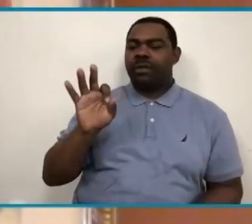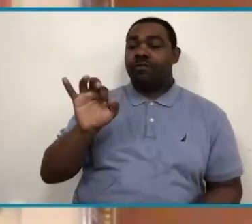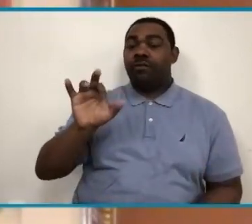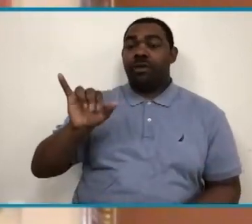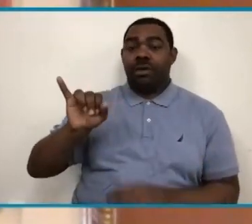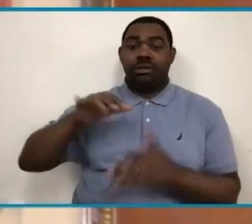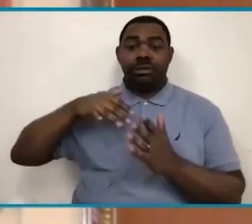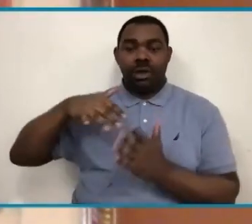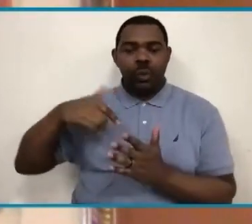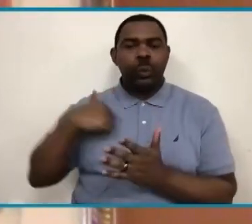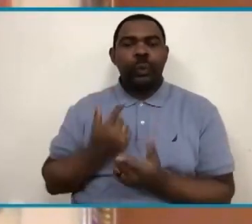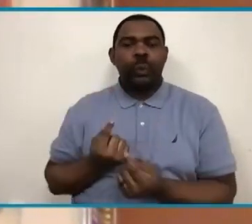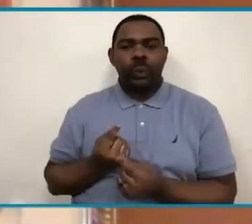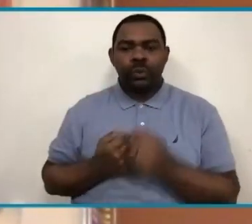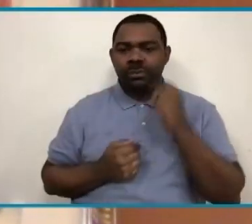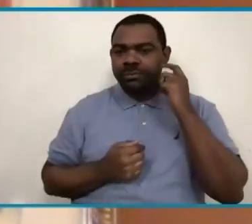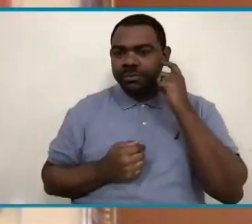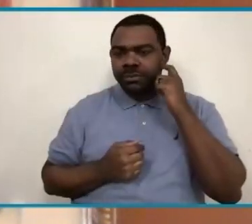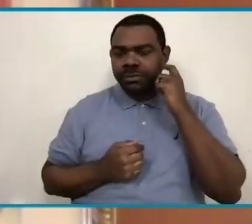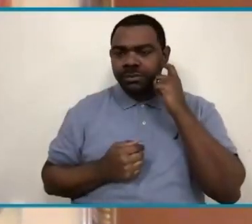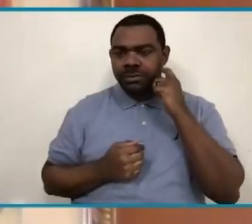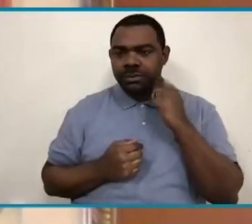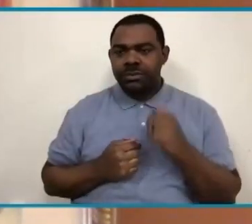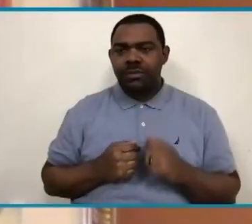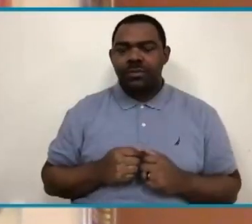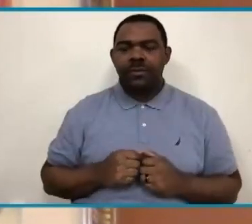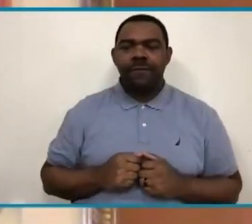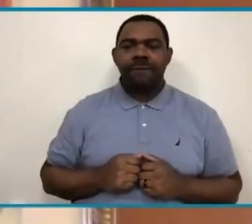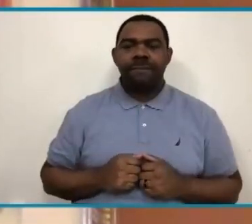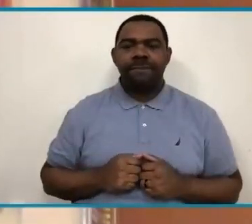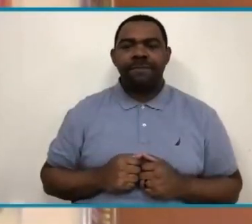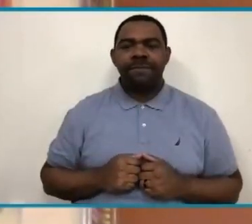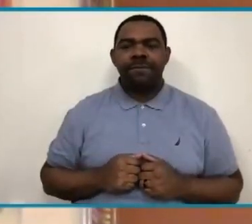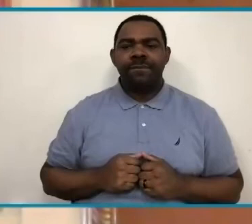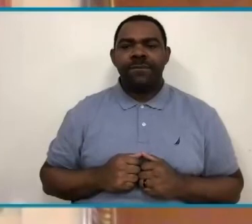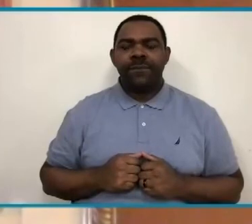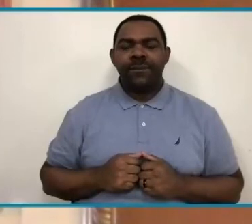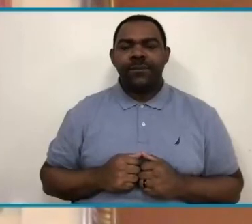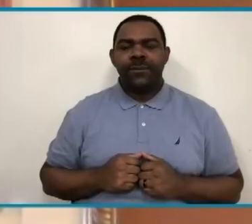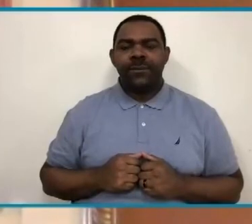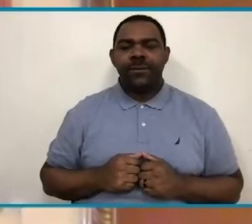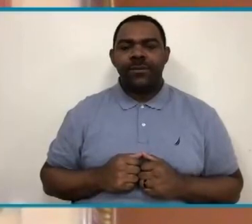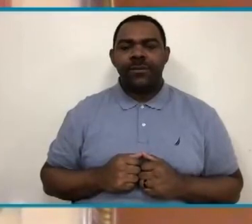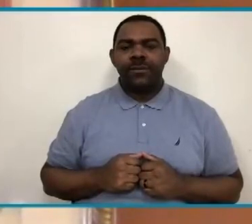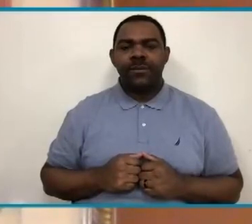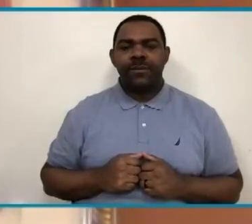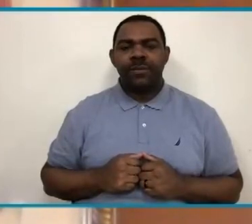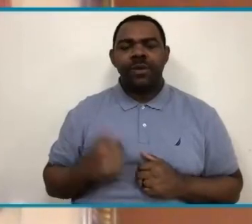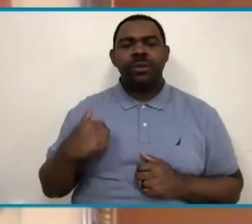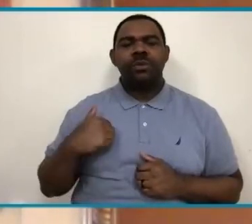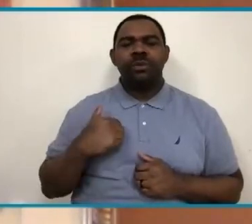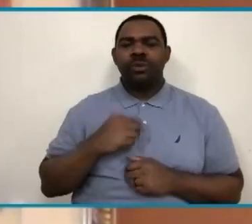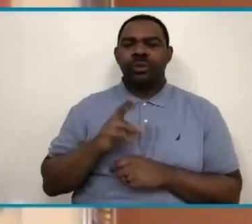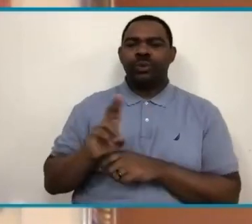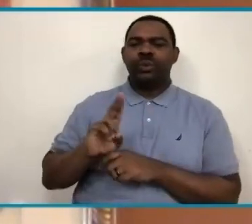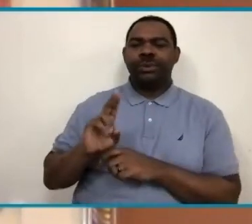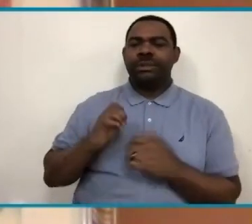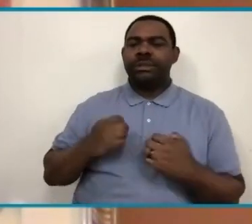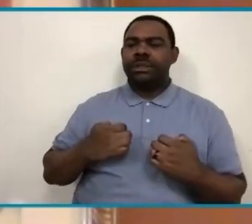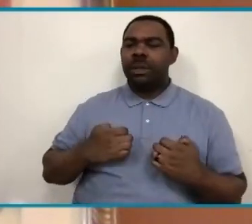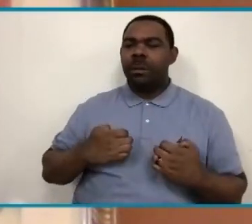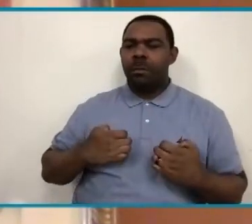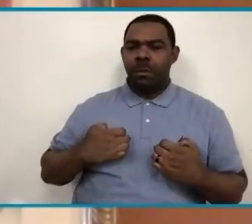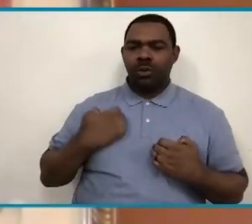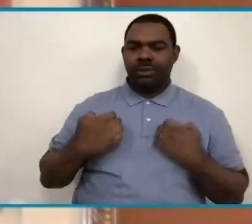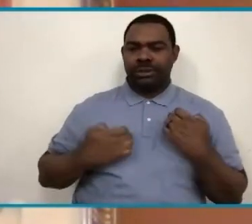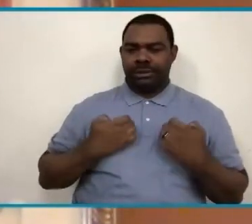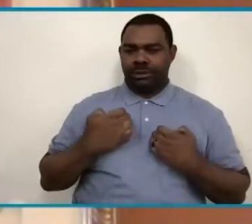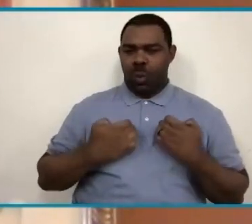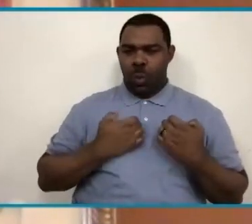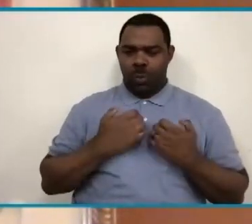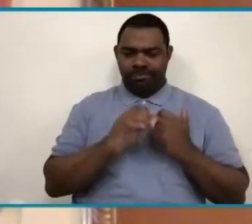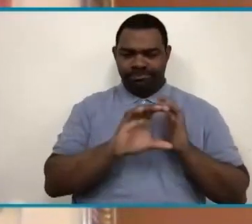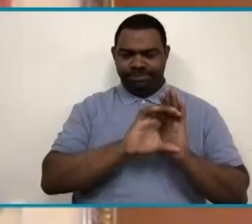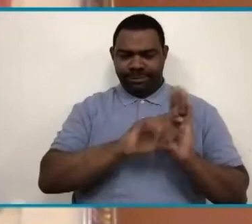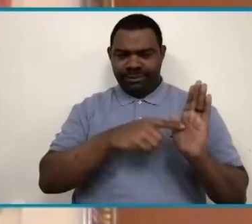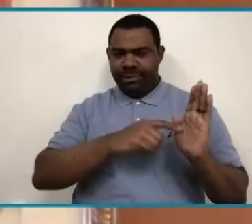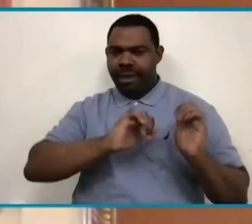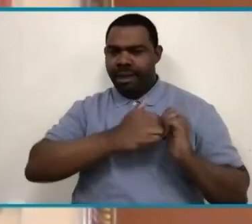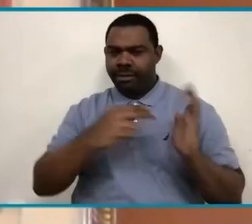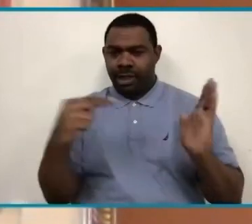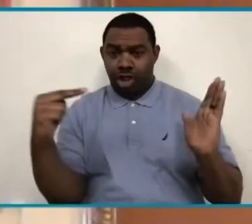emotionally resonant images to see how people are reacting to these images.